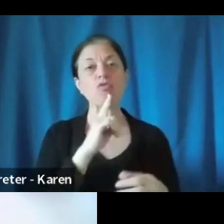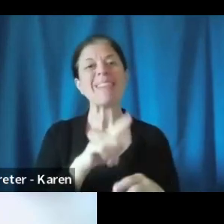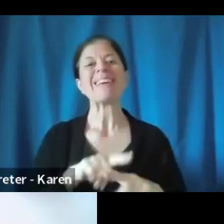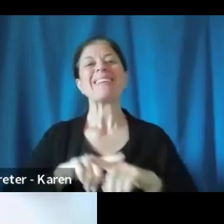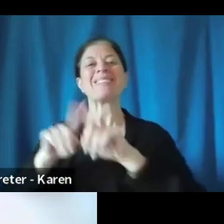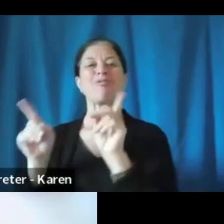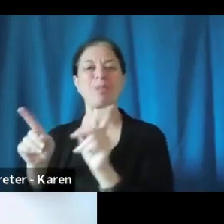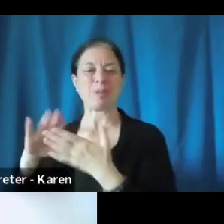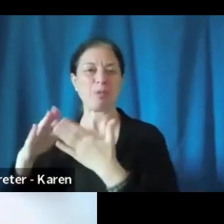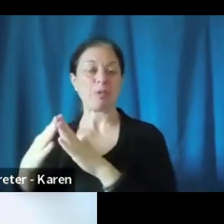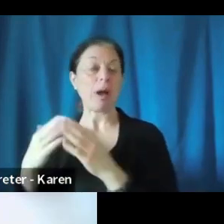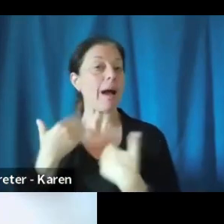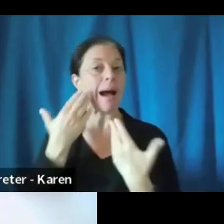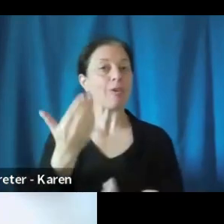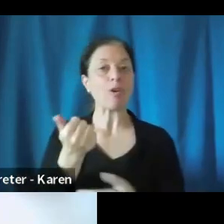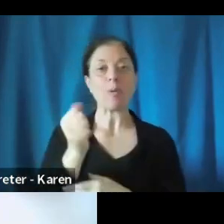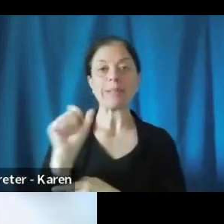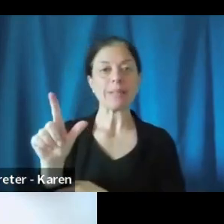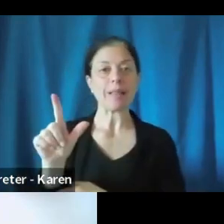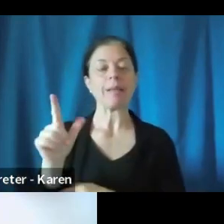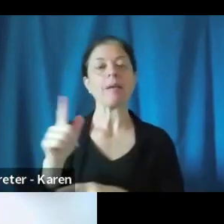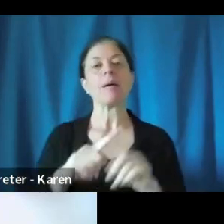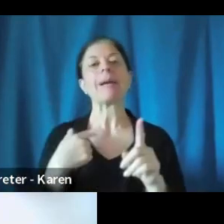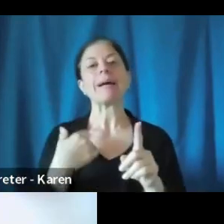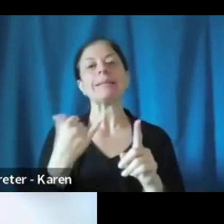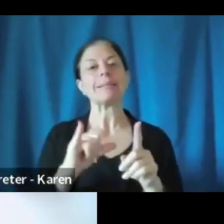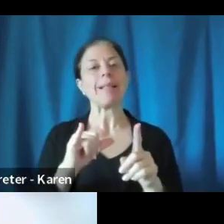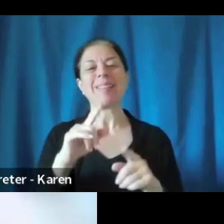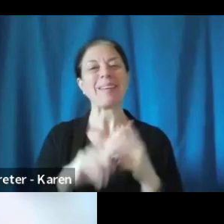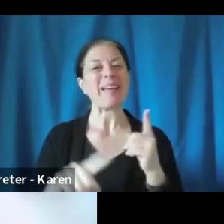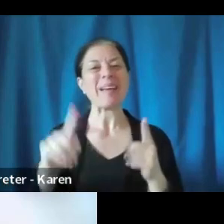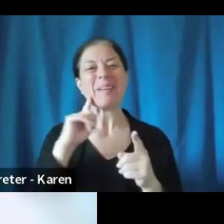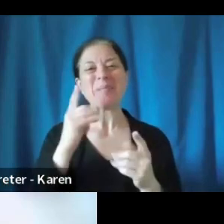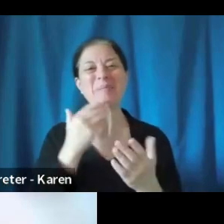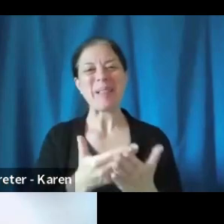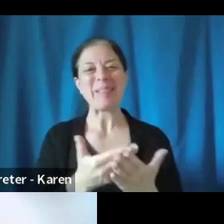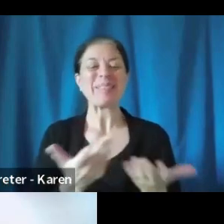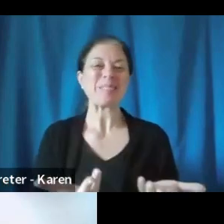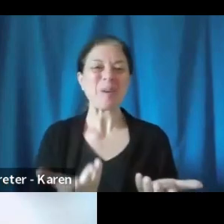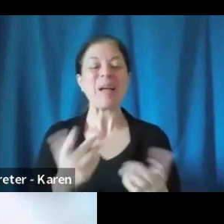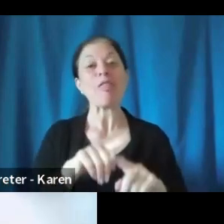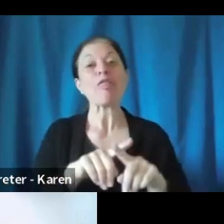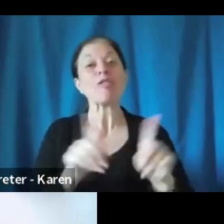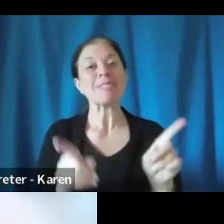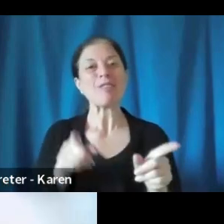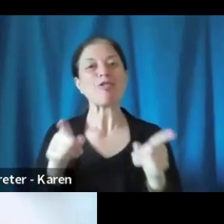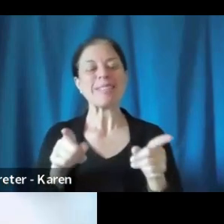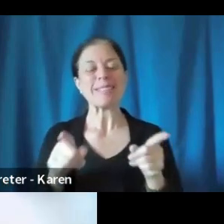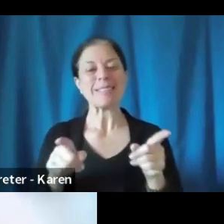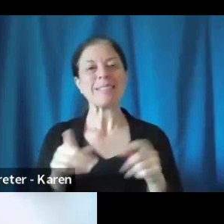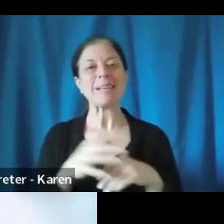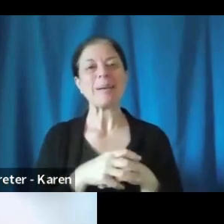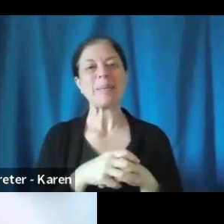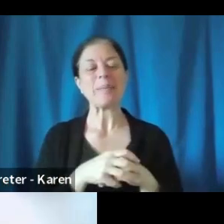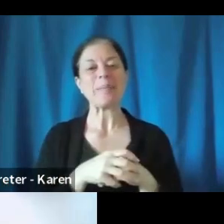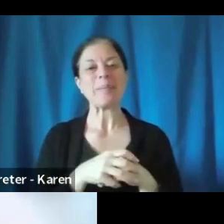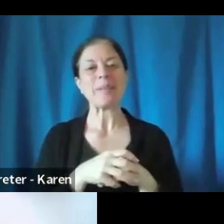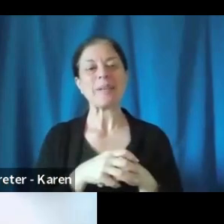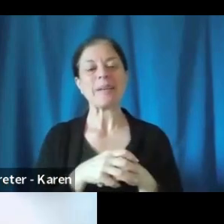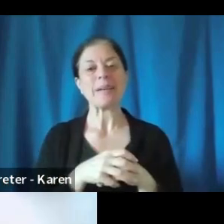there are plenty of books for Deaf and hard of hearing community which are actually different communities. Like, I don't know ASL but I still can't hear well.